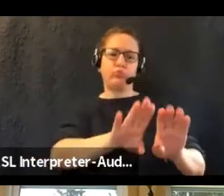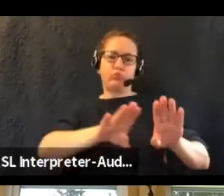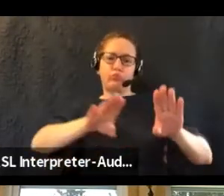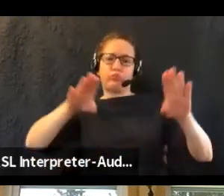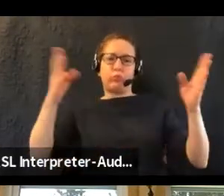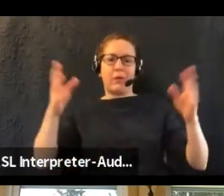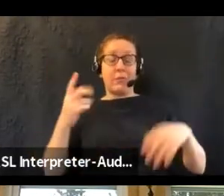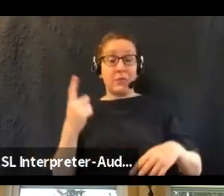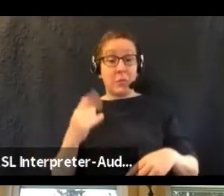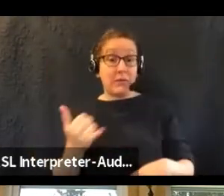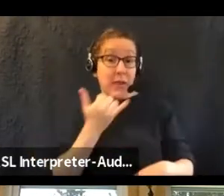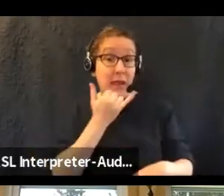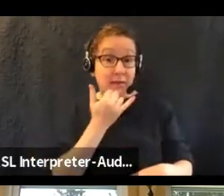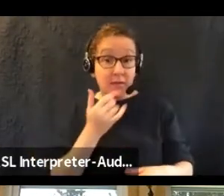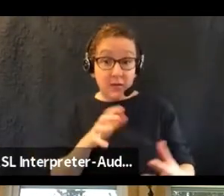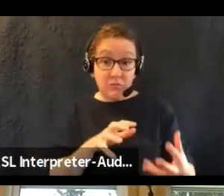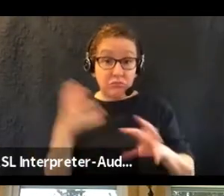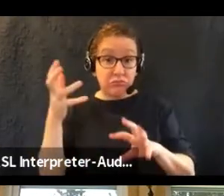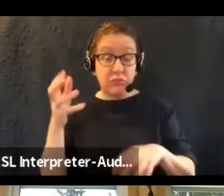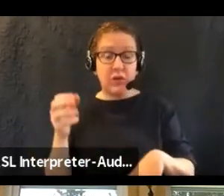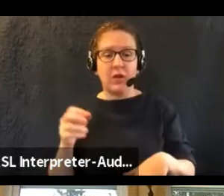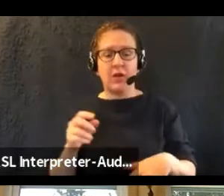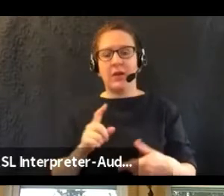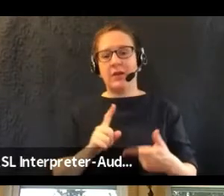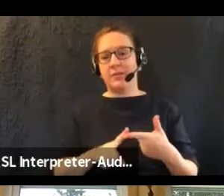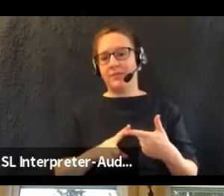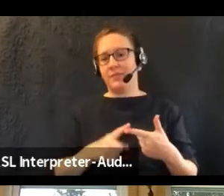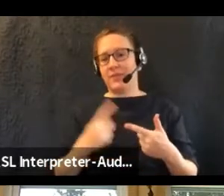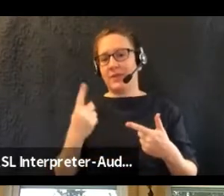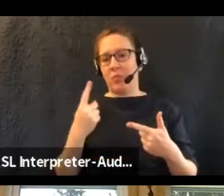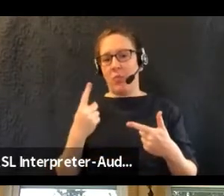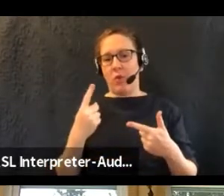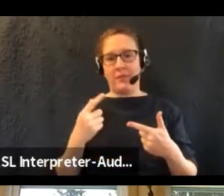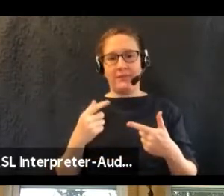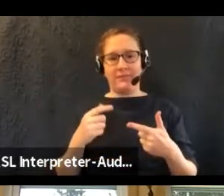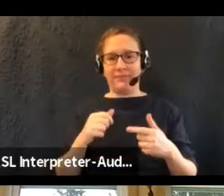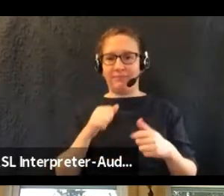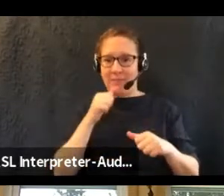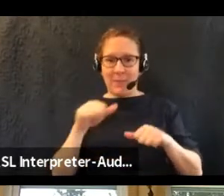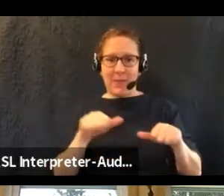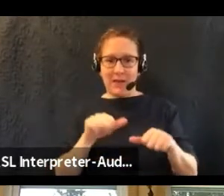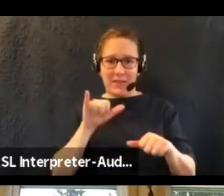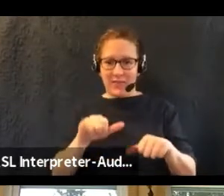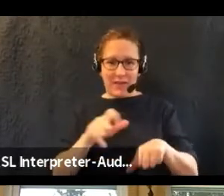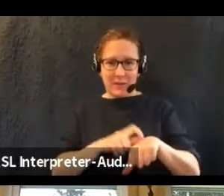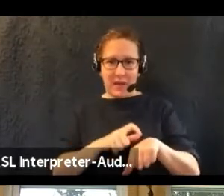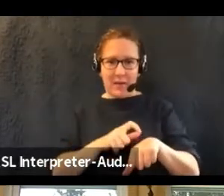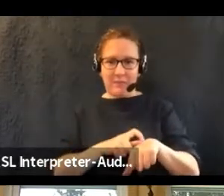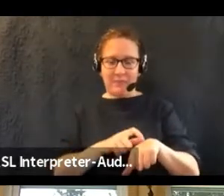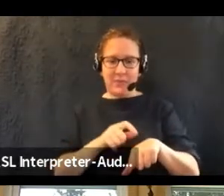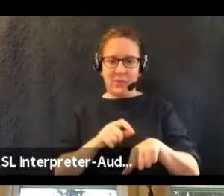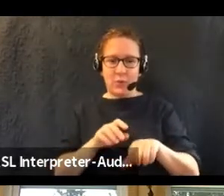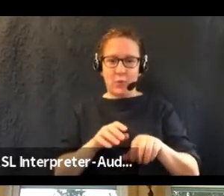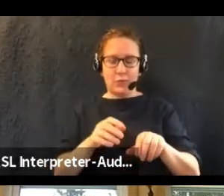Could be someone who has just the inability at that very time to open the door.